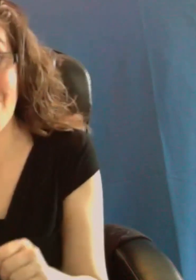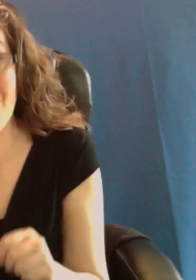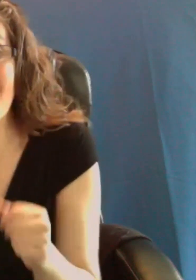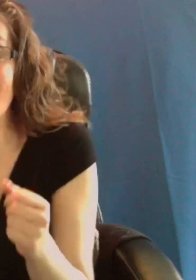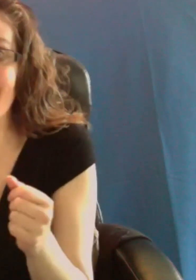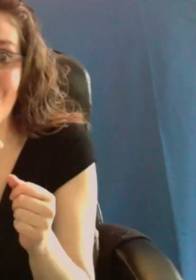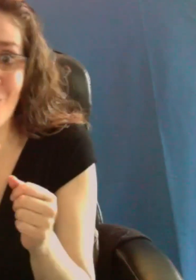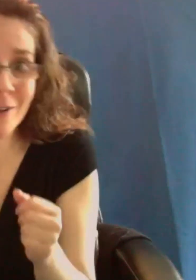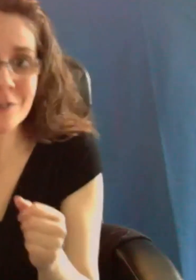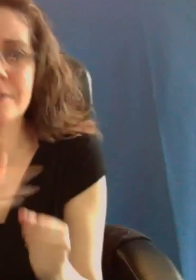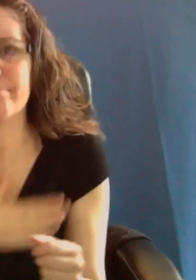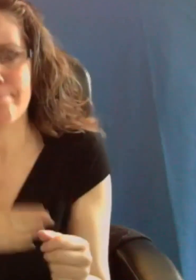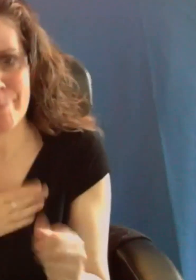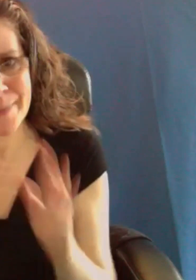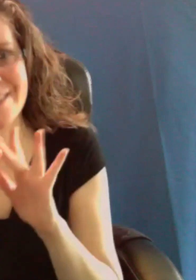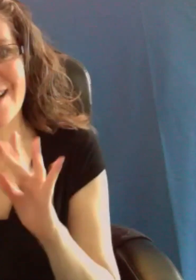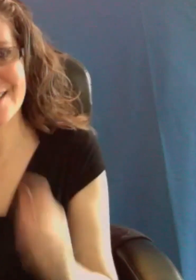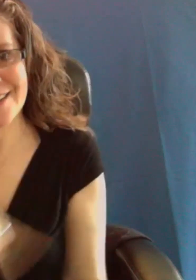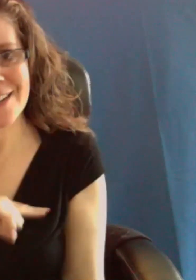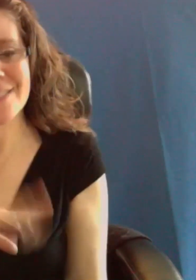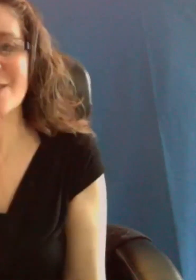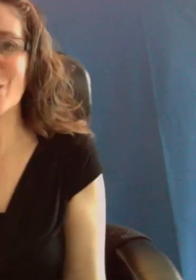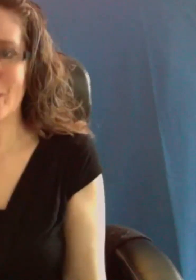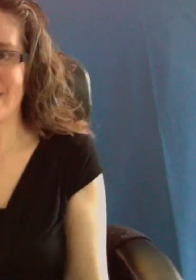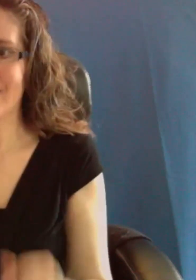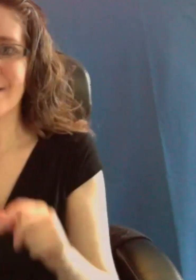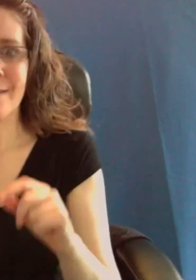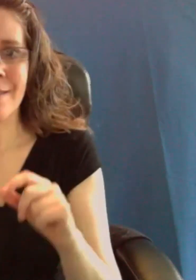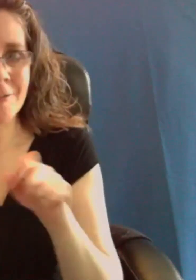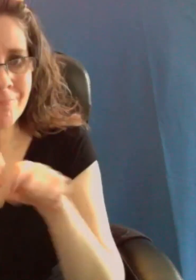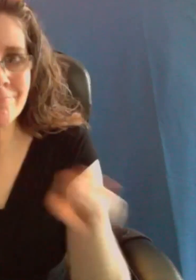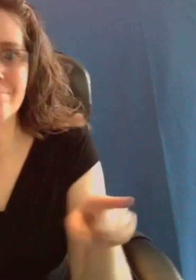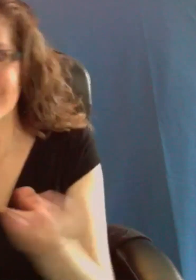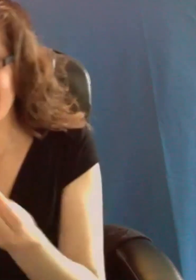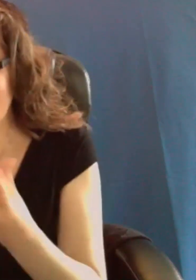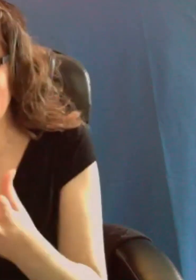forwarding you some documents in the future, you know, as they're